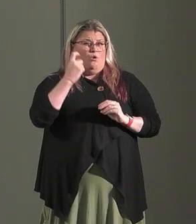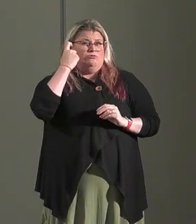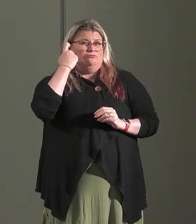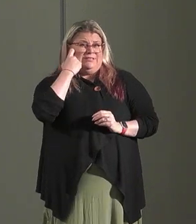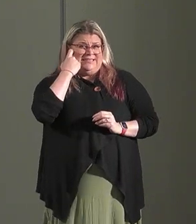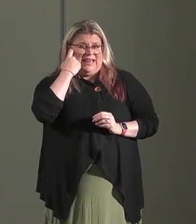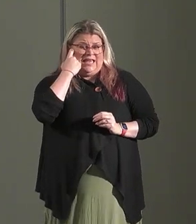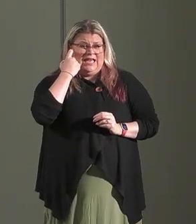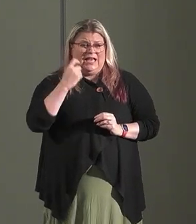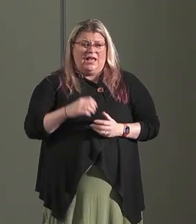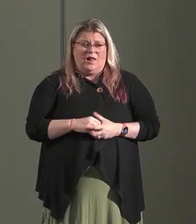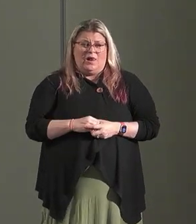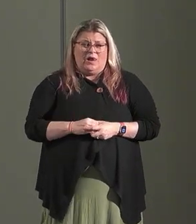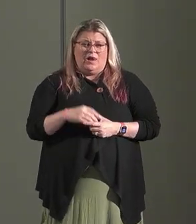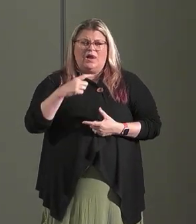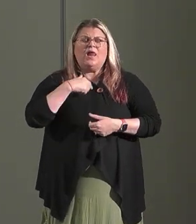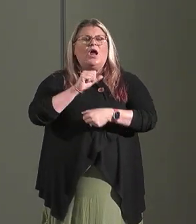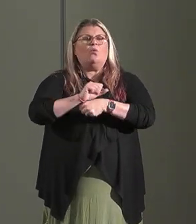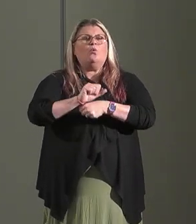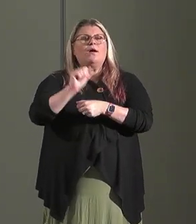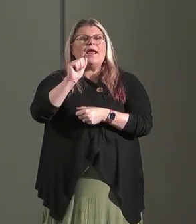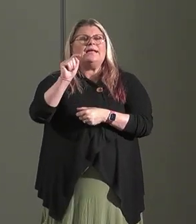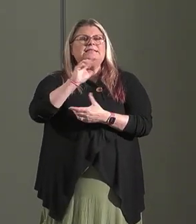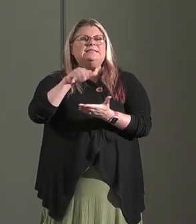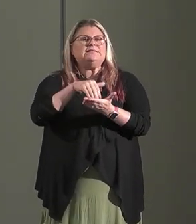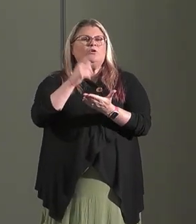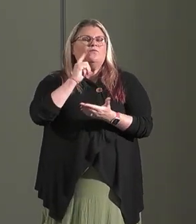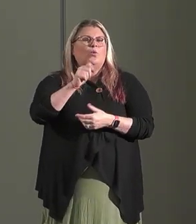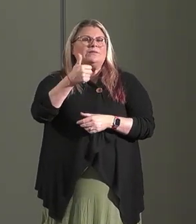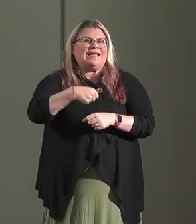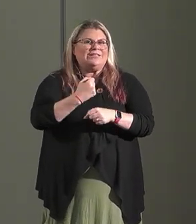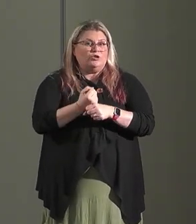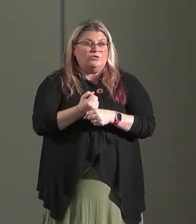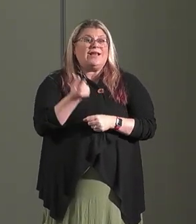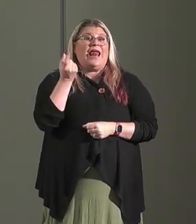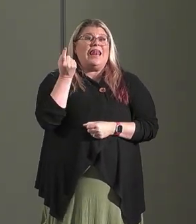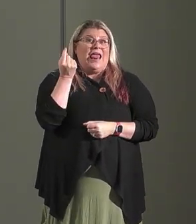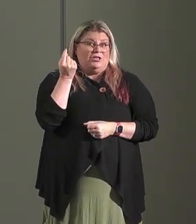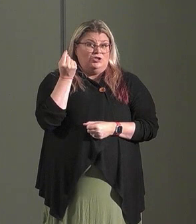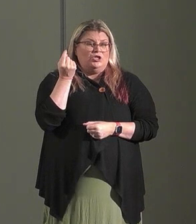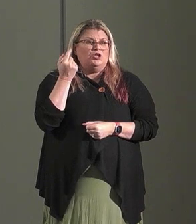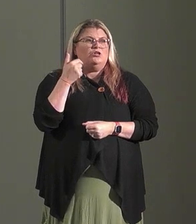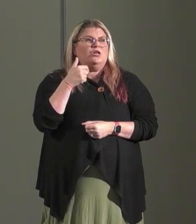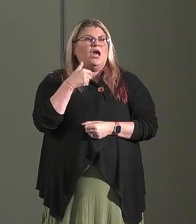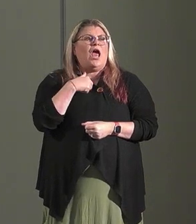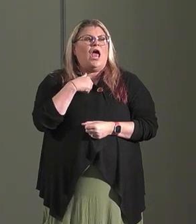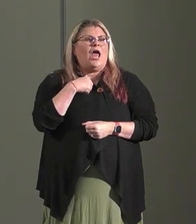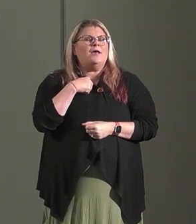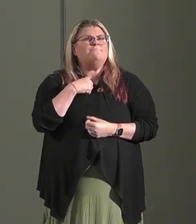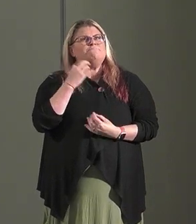so I worked at the AT Center for 10 years last year I made a quality of life change and moved